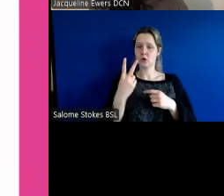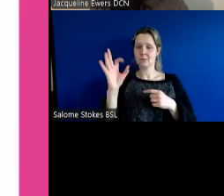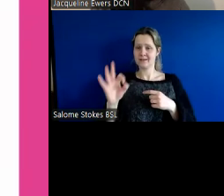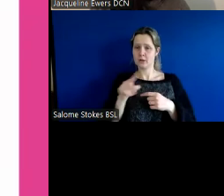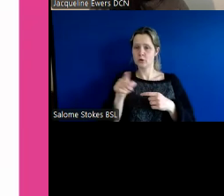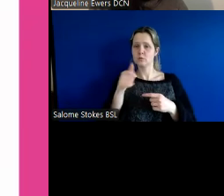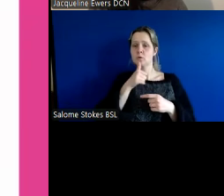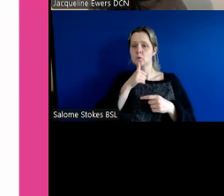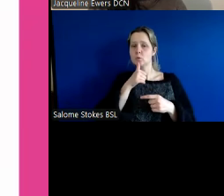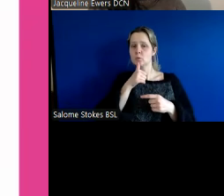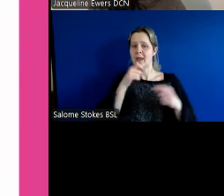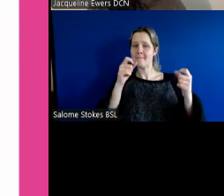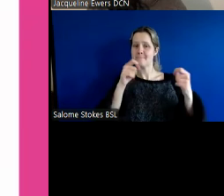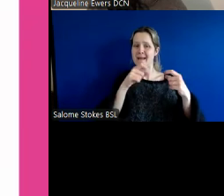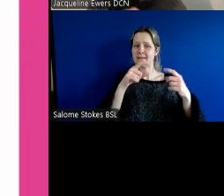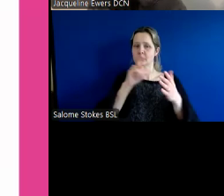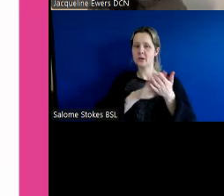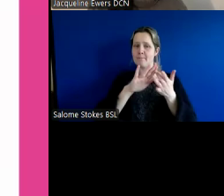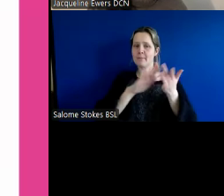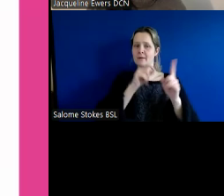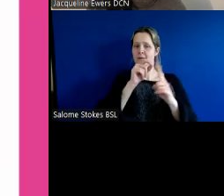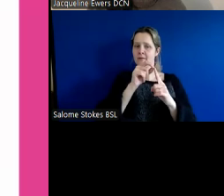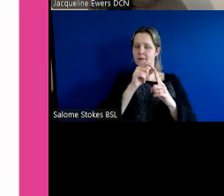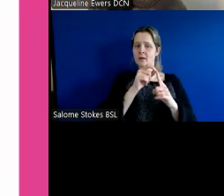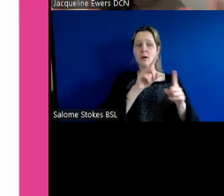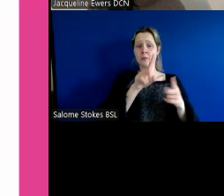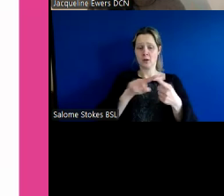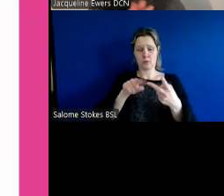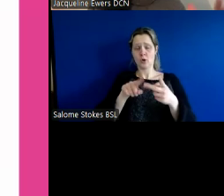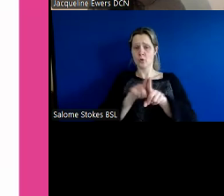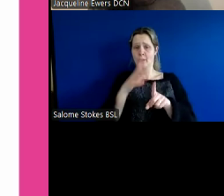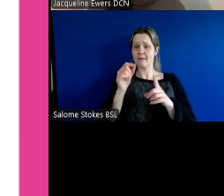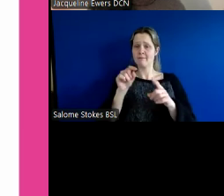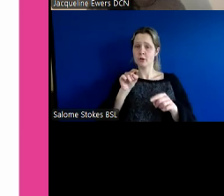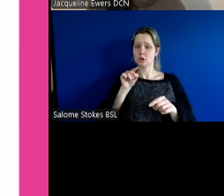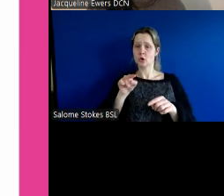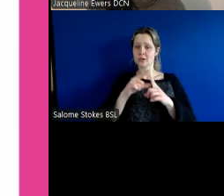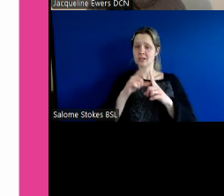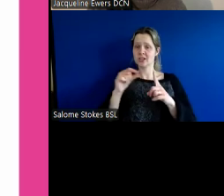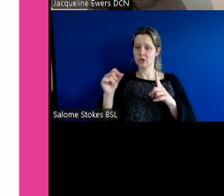but we also have Dotdigital in those people that registered,